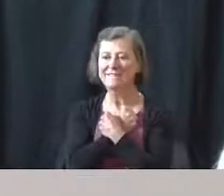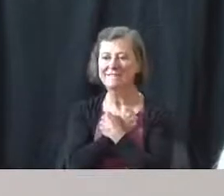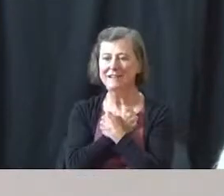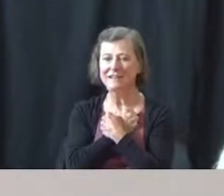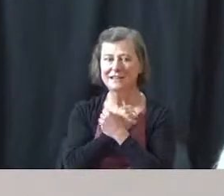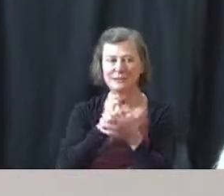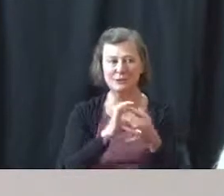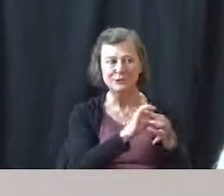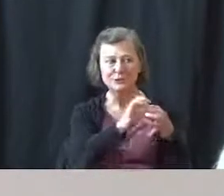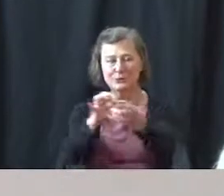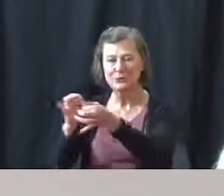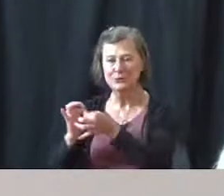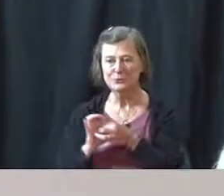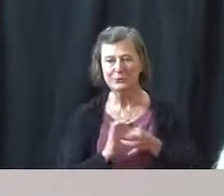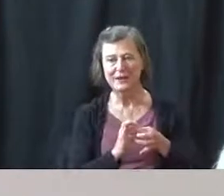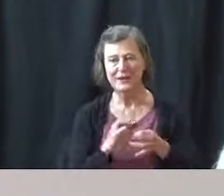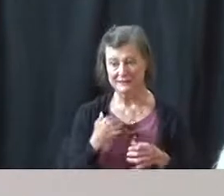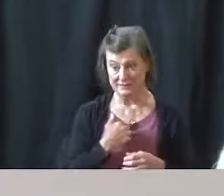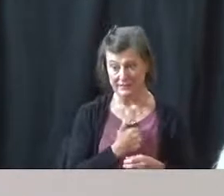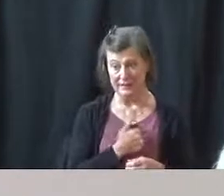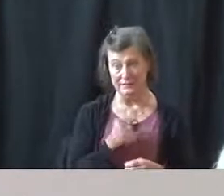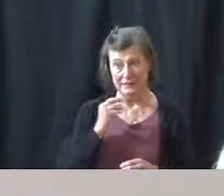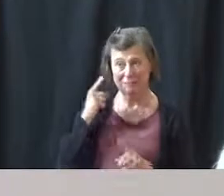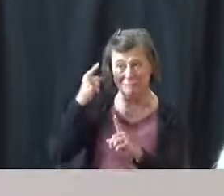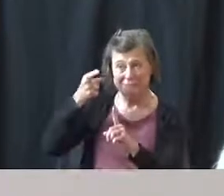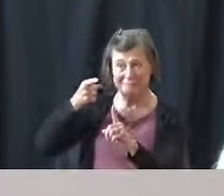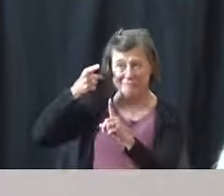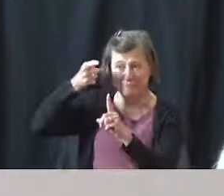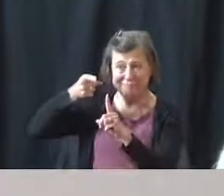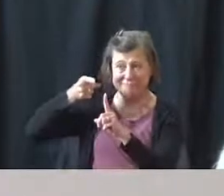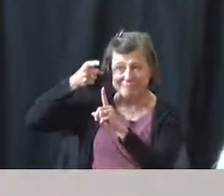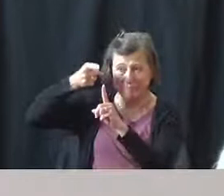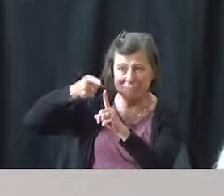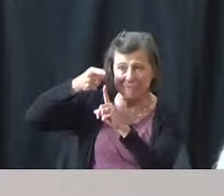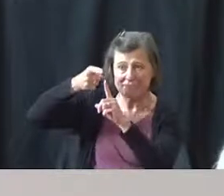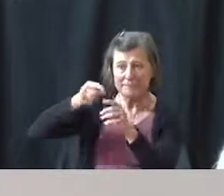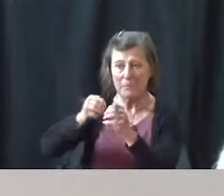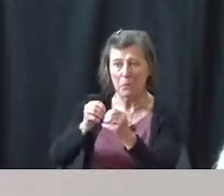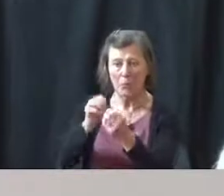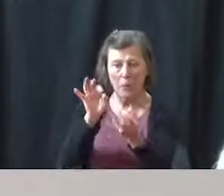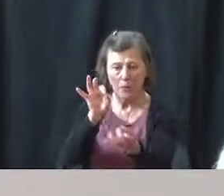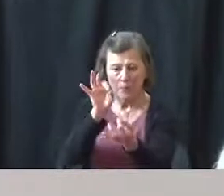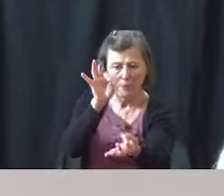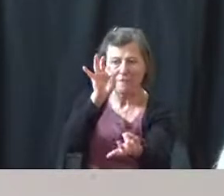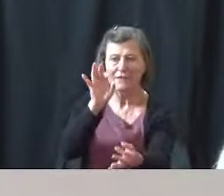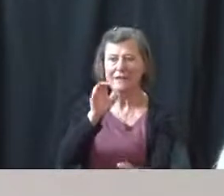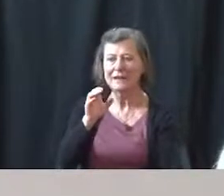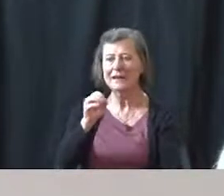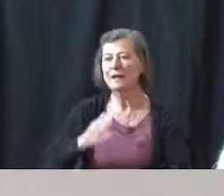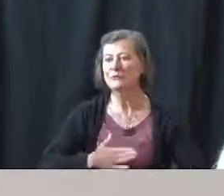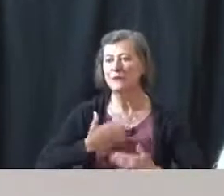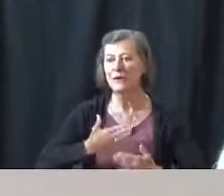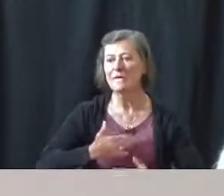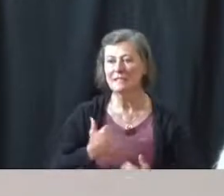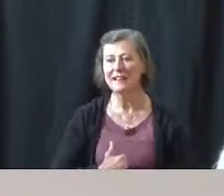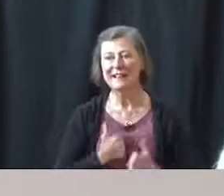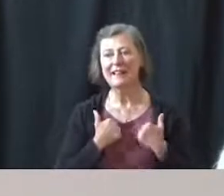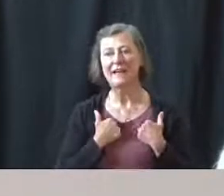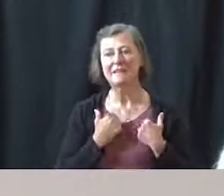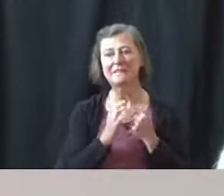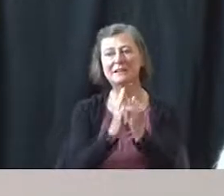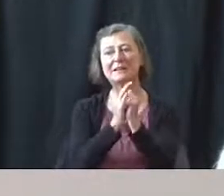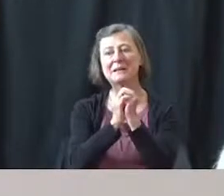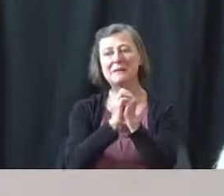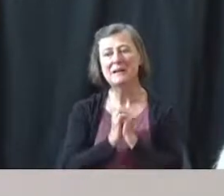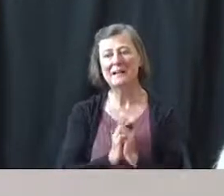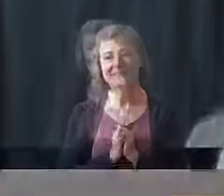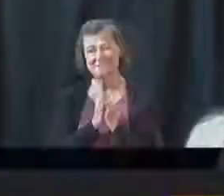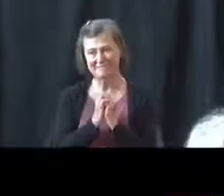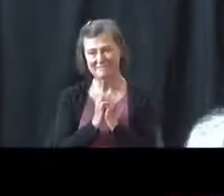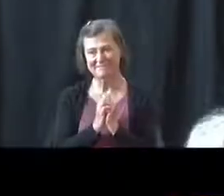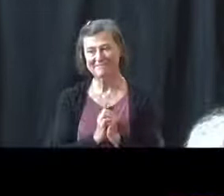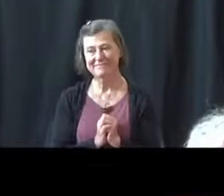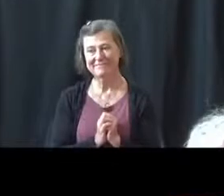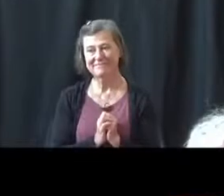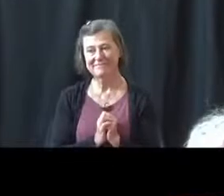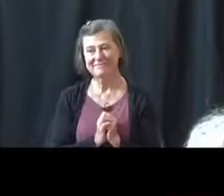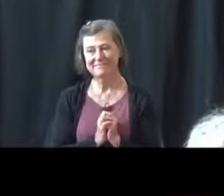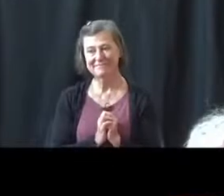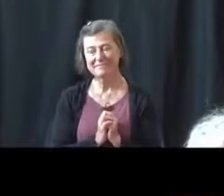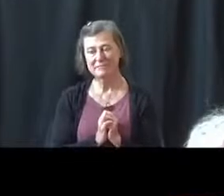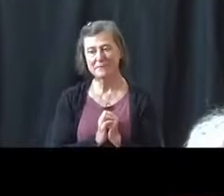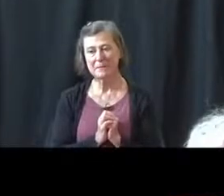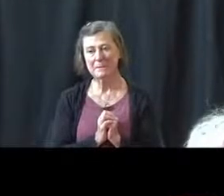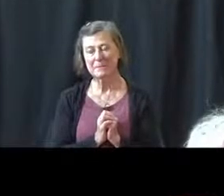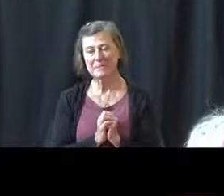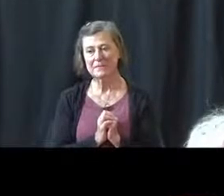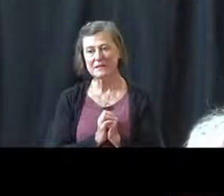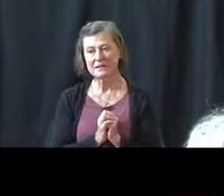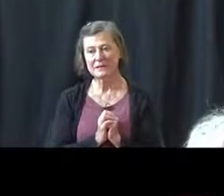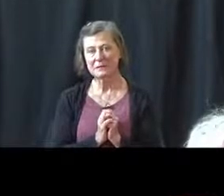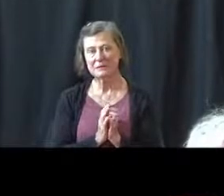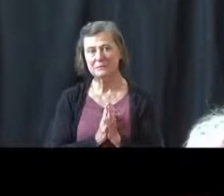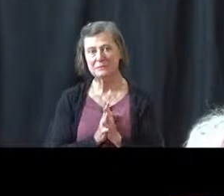And, endeavor for a more perfect and joyful life.